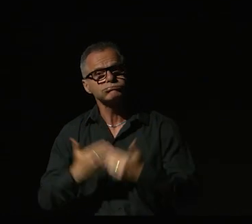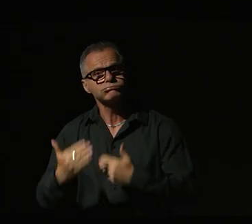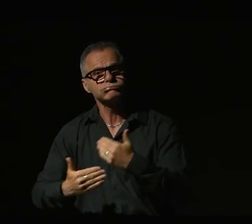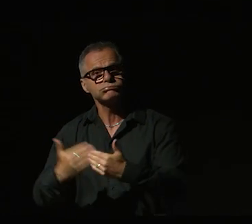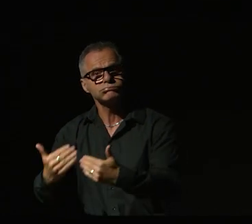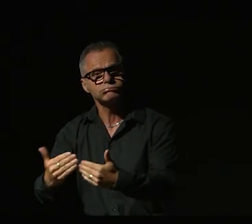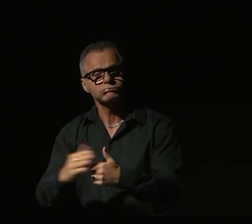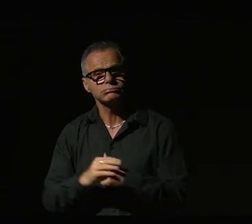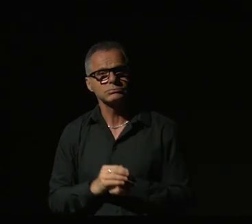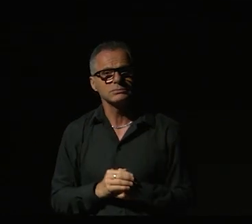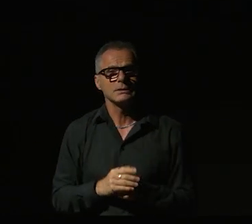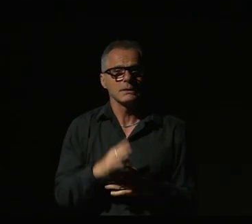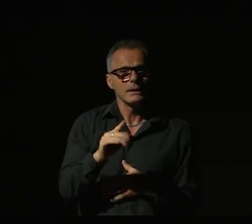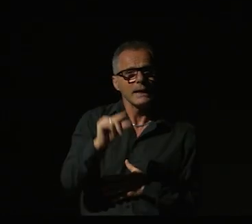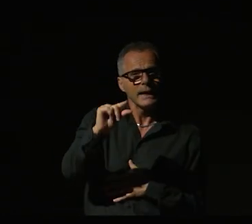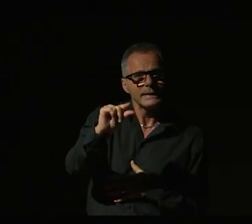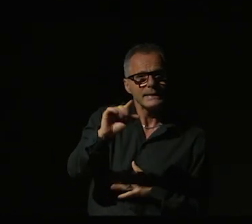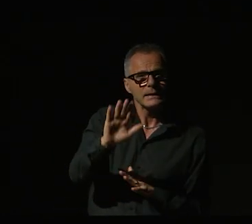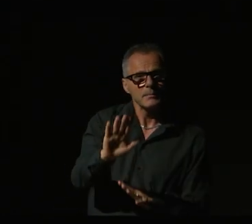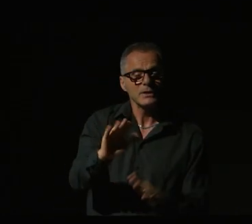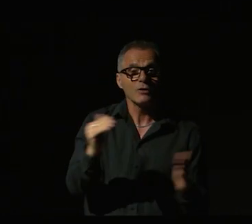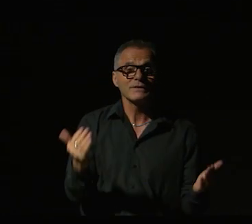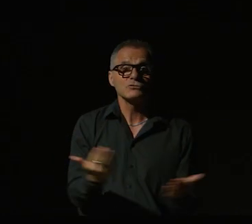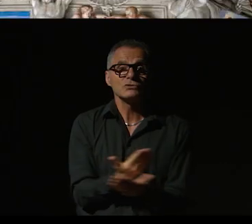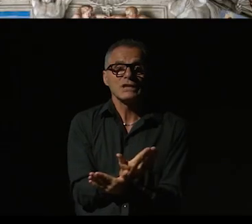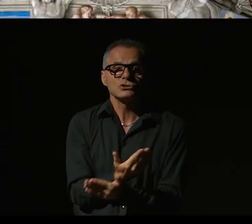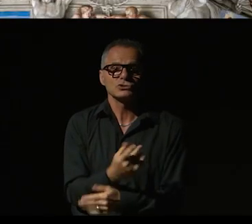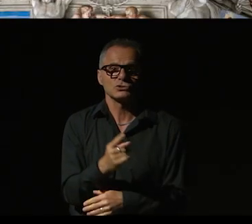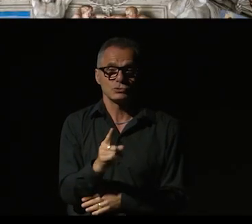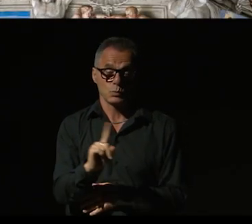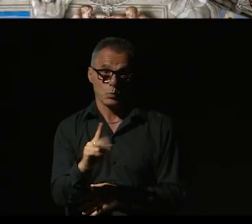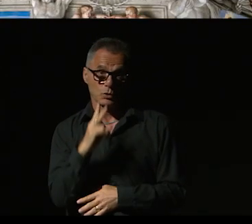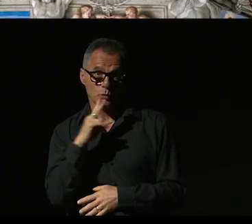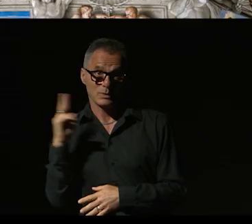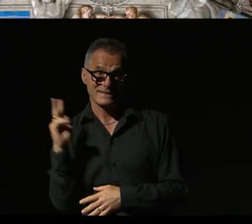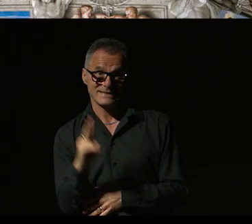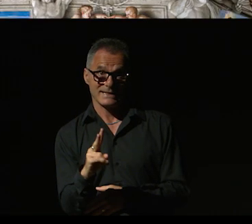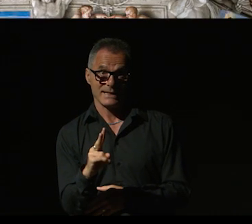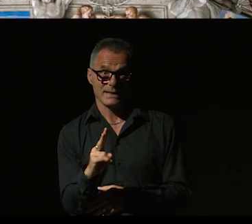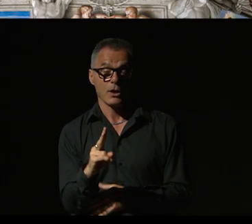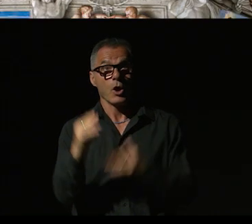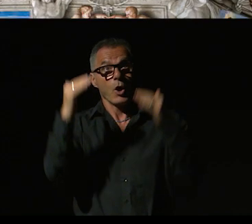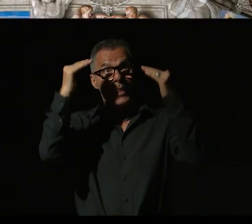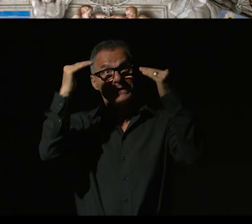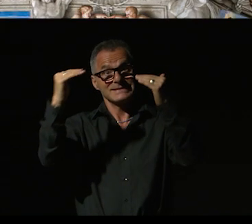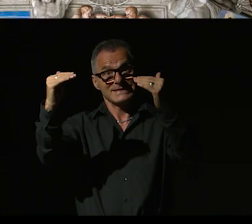To give you a little bit of an introduction to what we see on the ceiling itself,